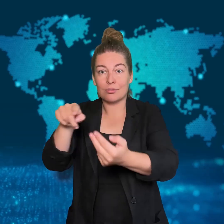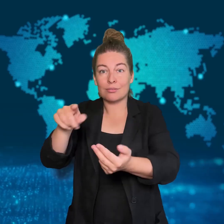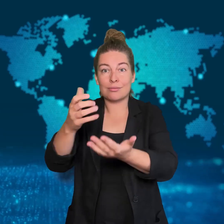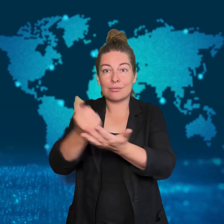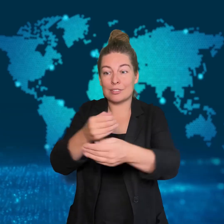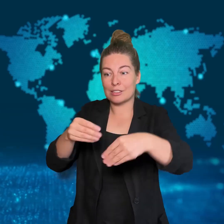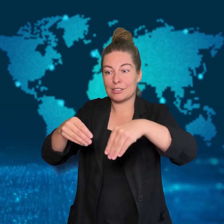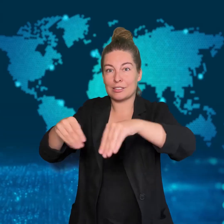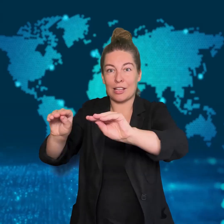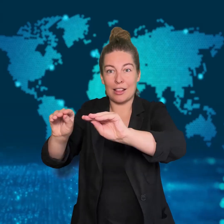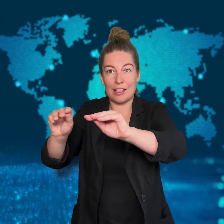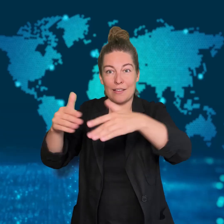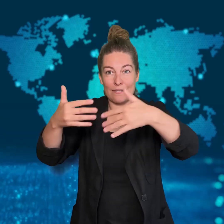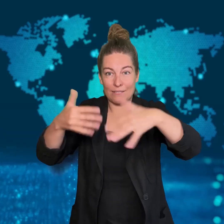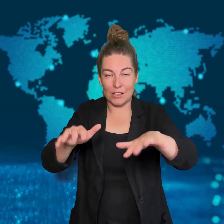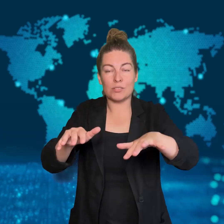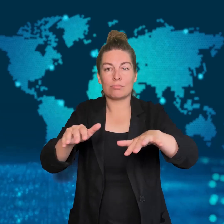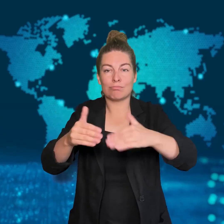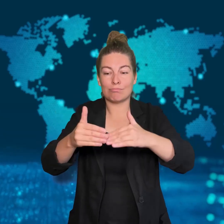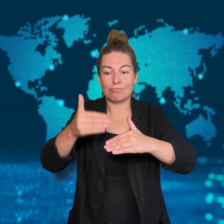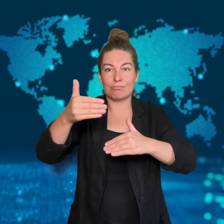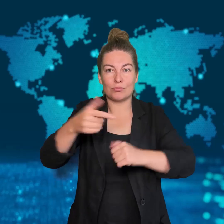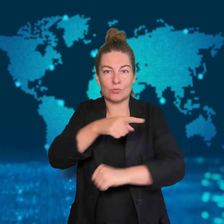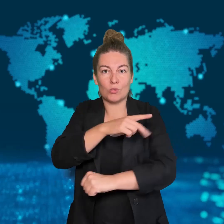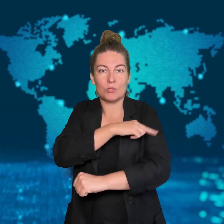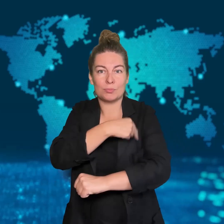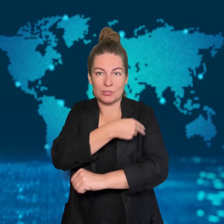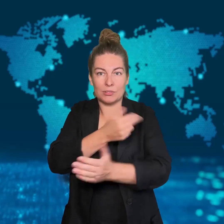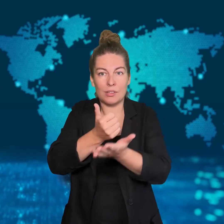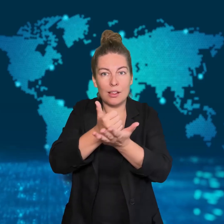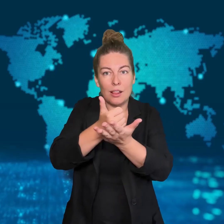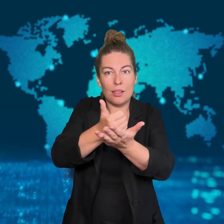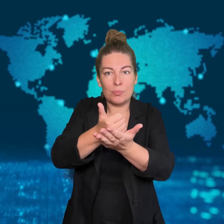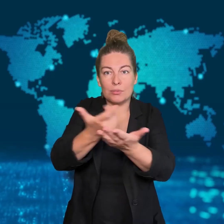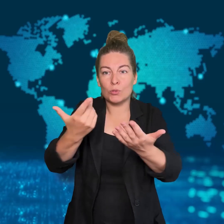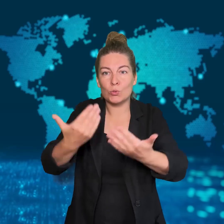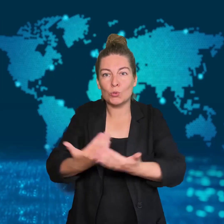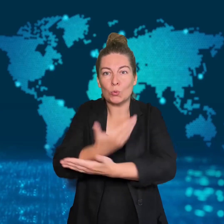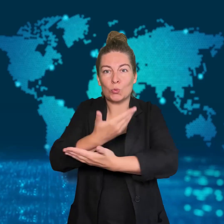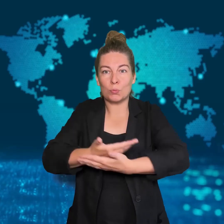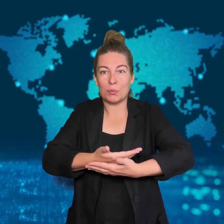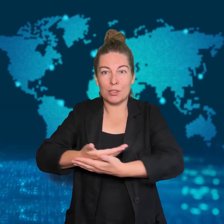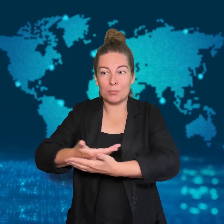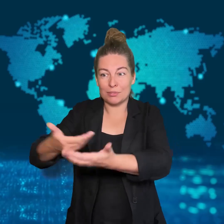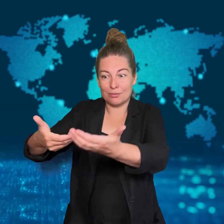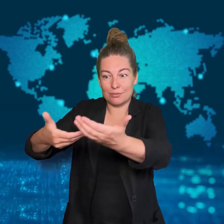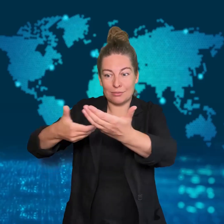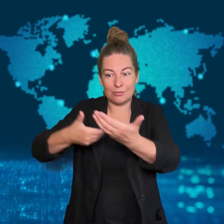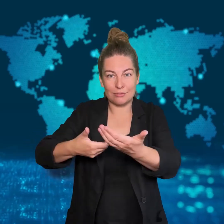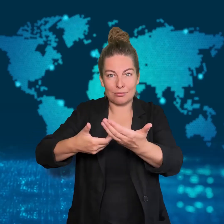the traffickers by selling birth certificates.